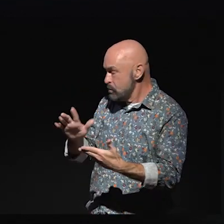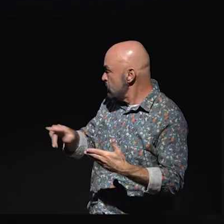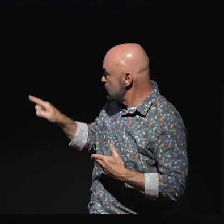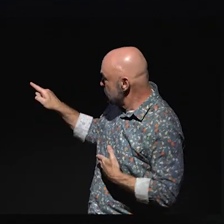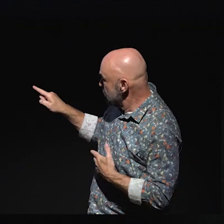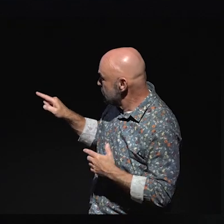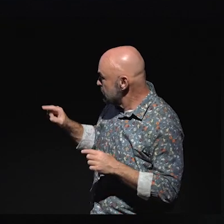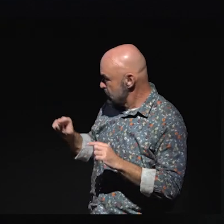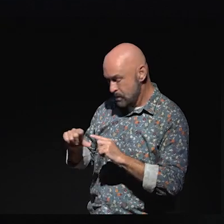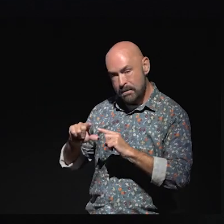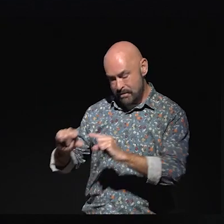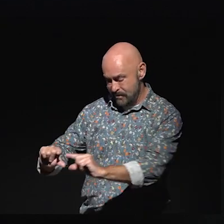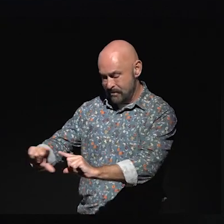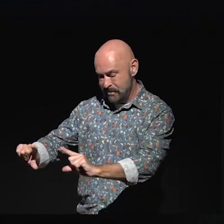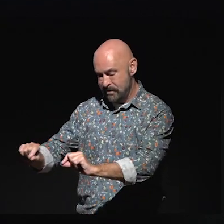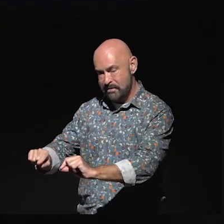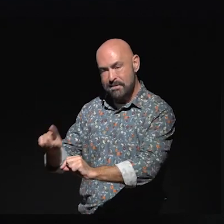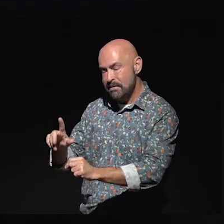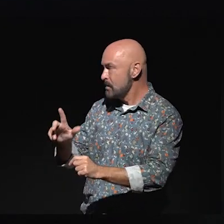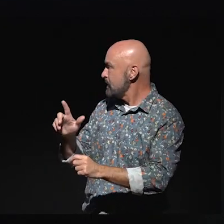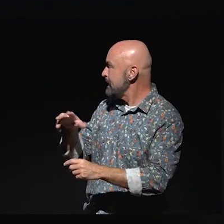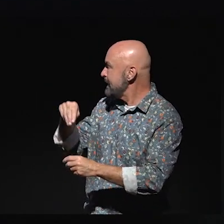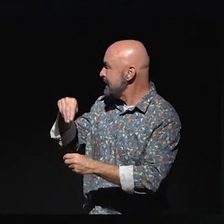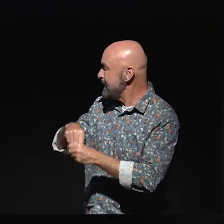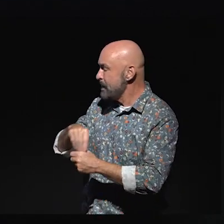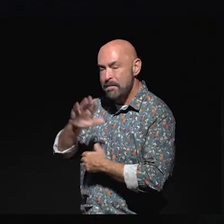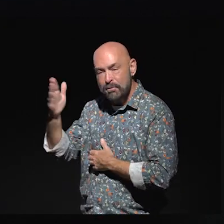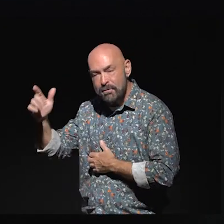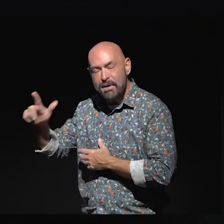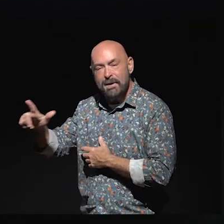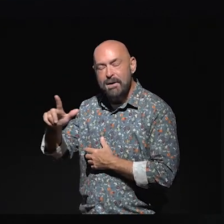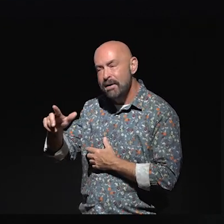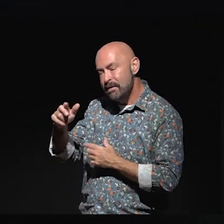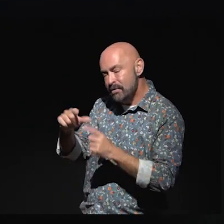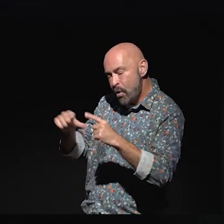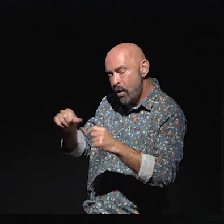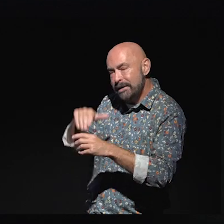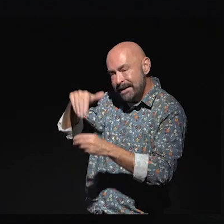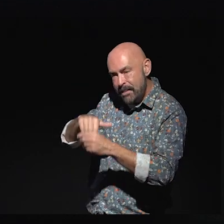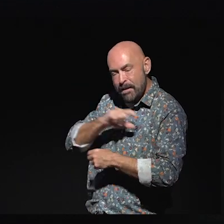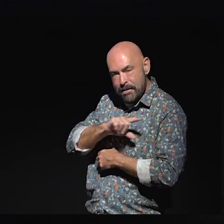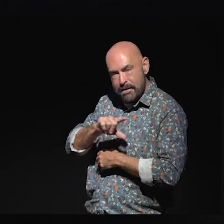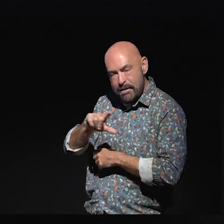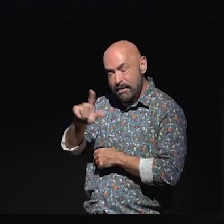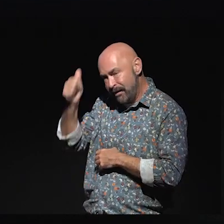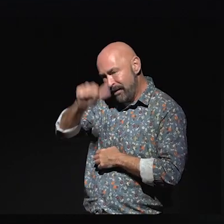is a calling card stuck in the mirror. Oh, isn't that interesting? Isn't that clever of Ingres to put his name